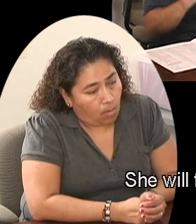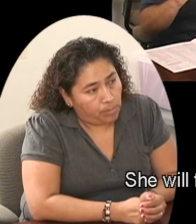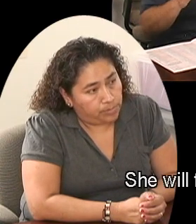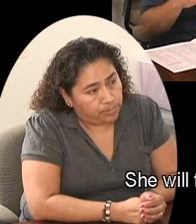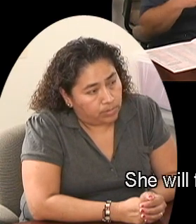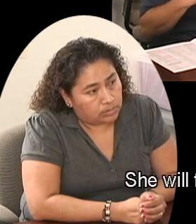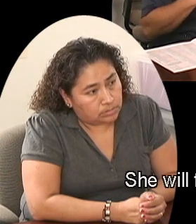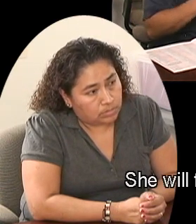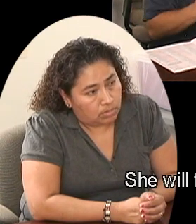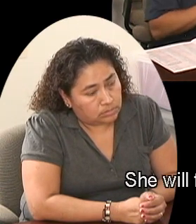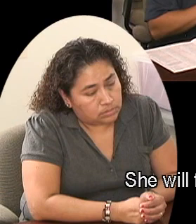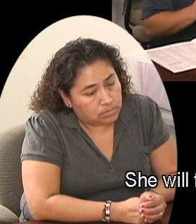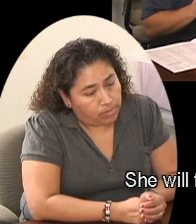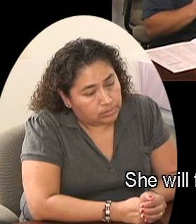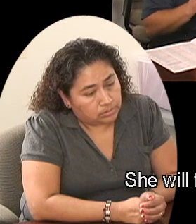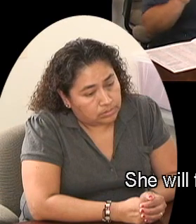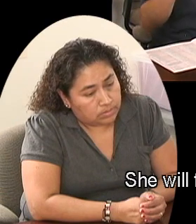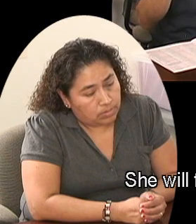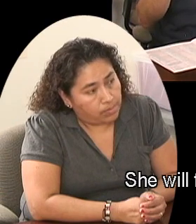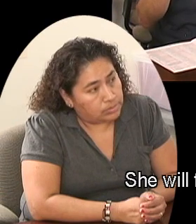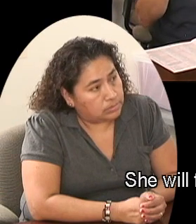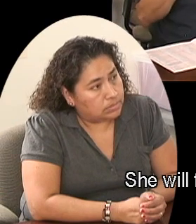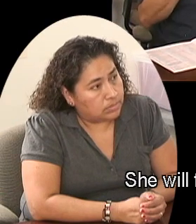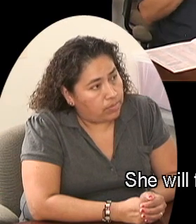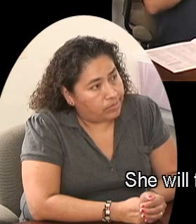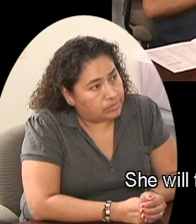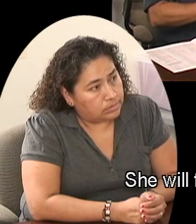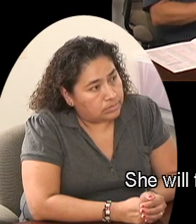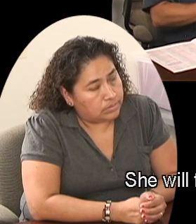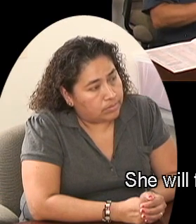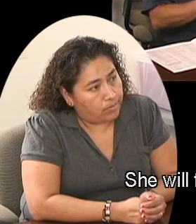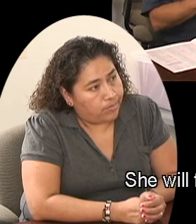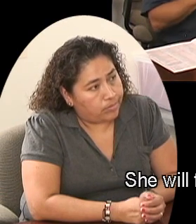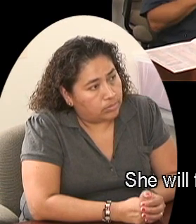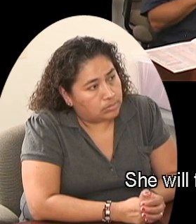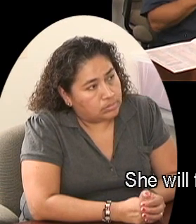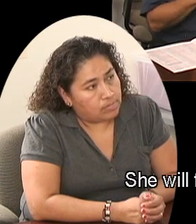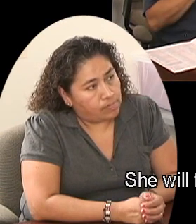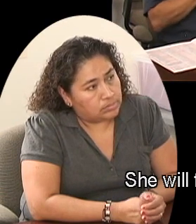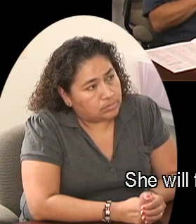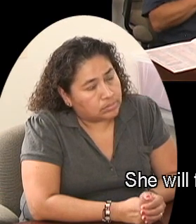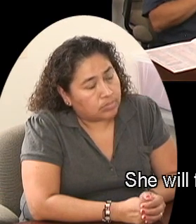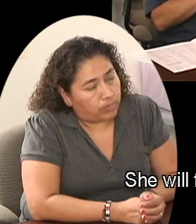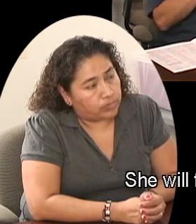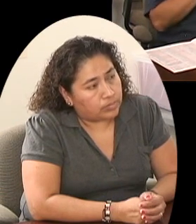She will fill it out herself.